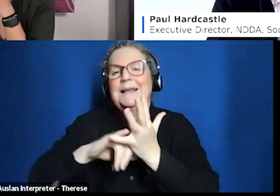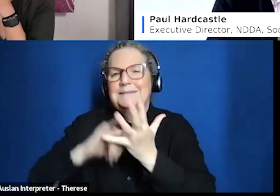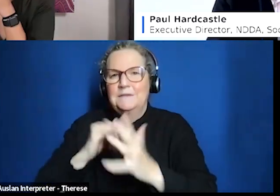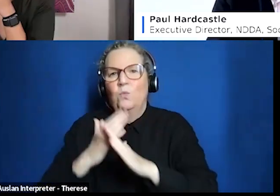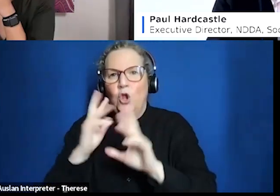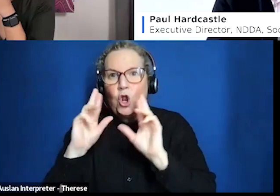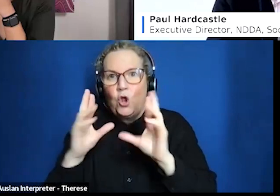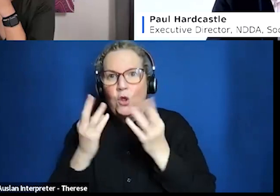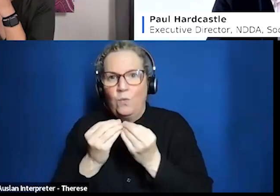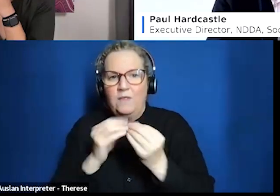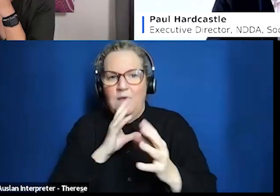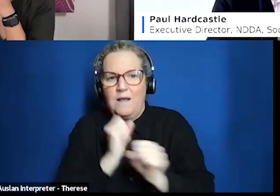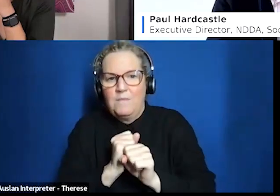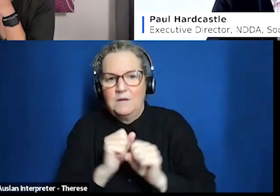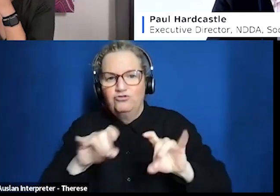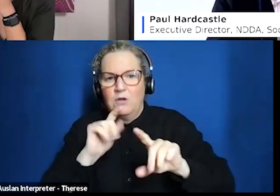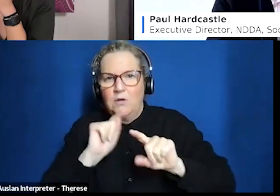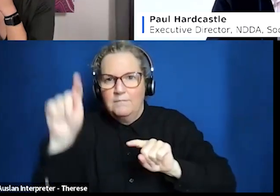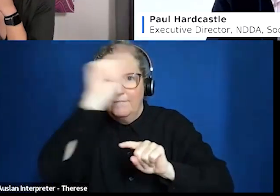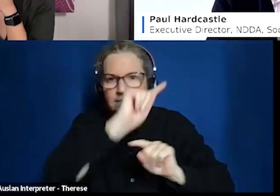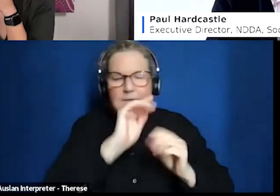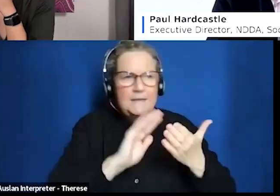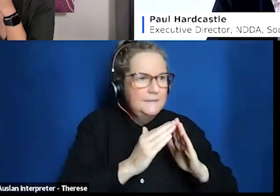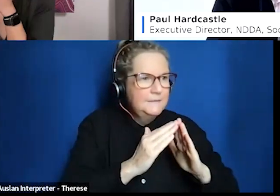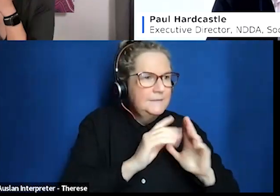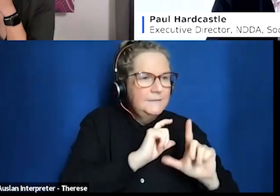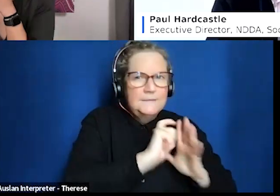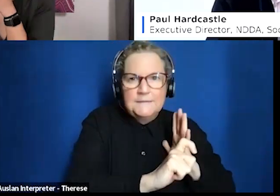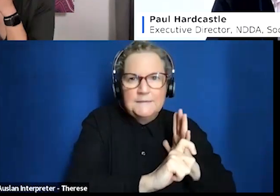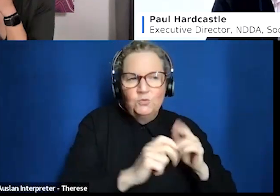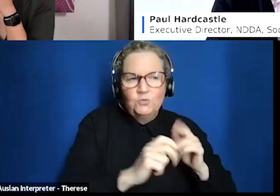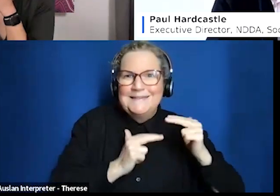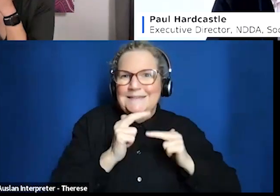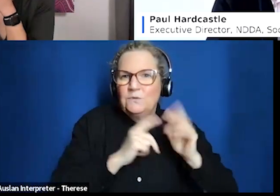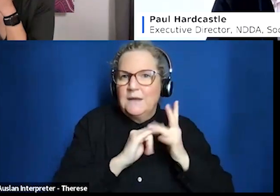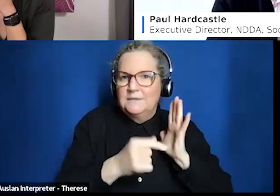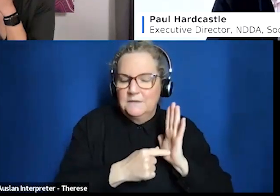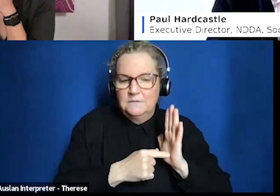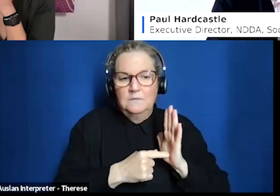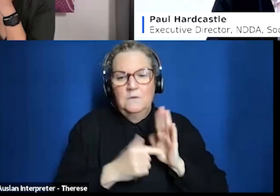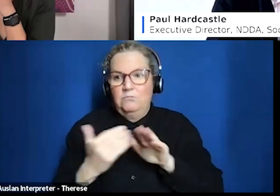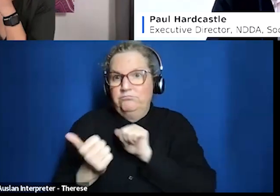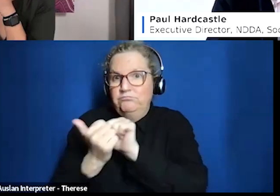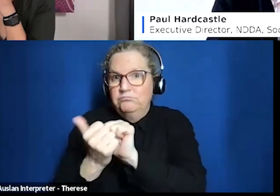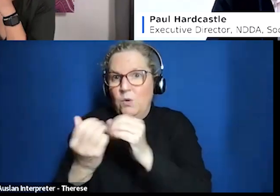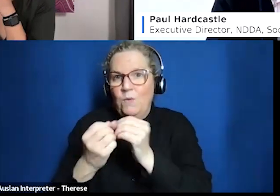and territory governments and the disability community to build the asset. We're working in partnership with the Australian Bureau of Statistics